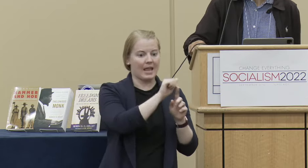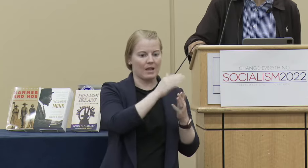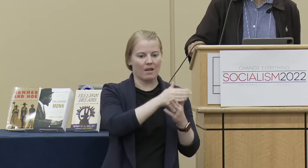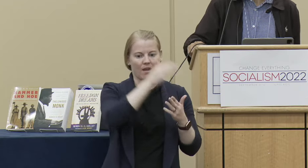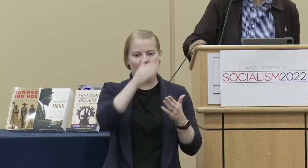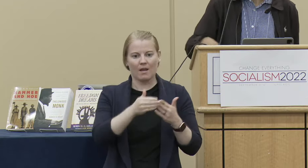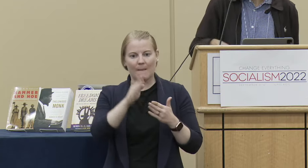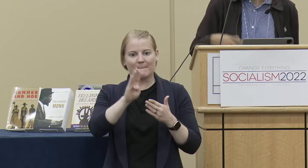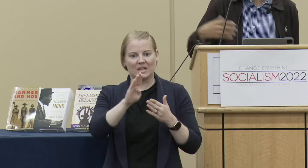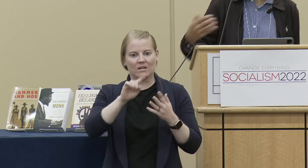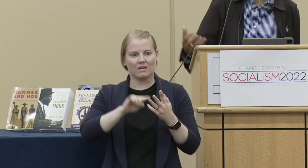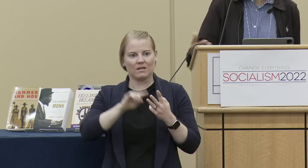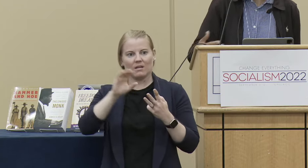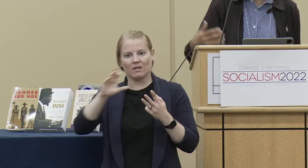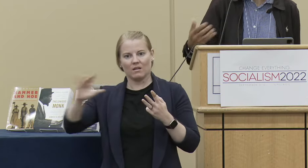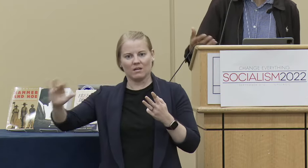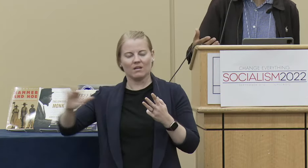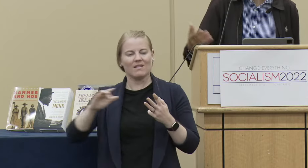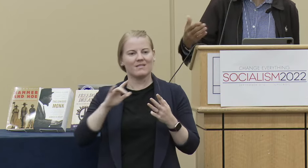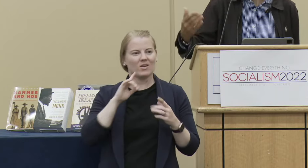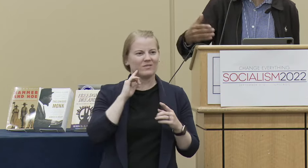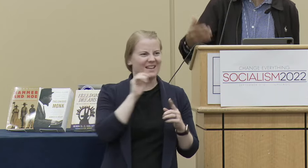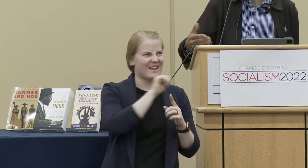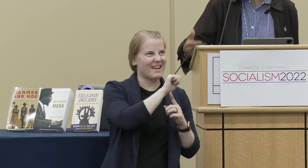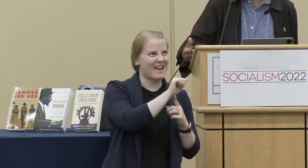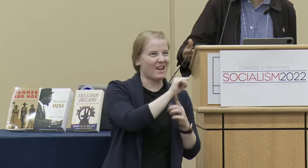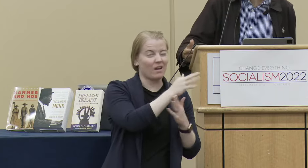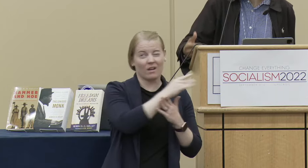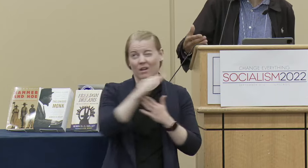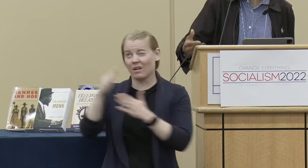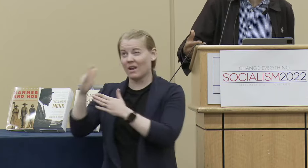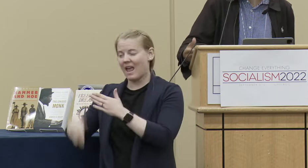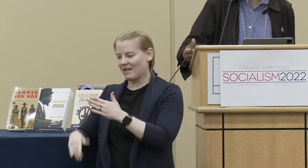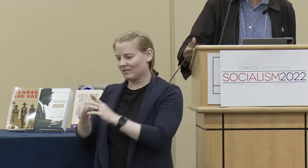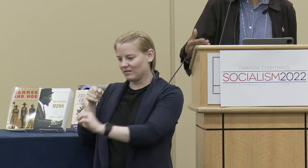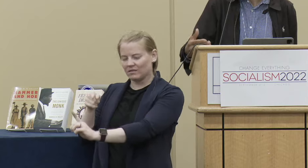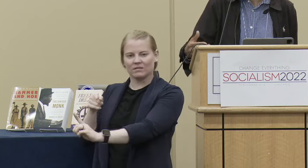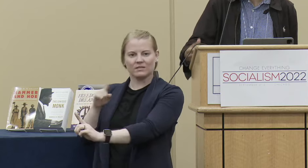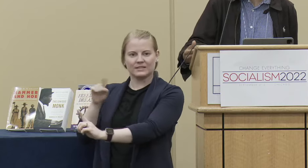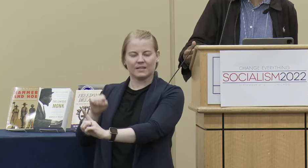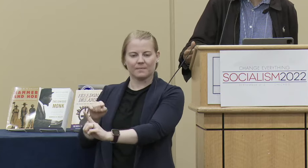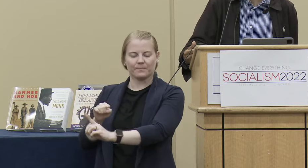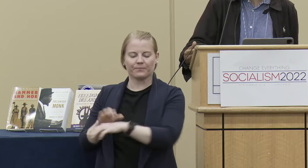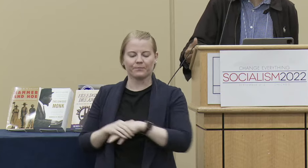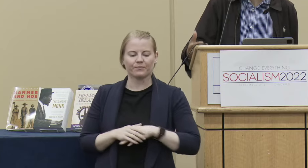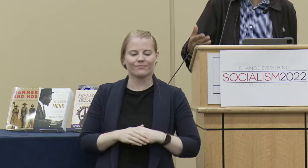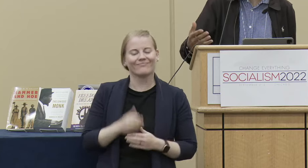to point Z , as opposed to point B. In other words, you